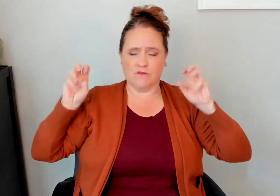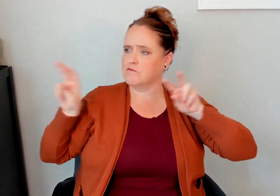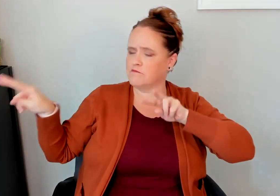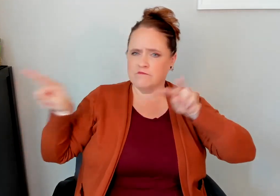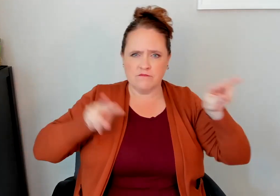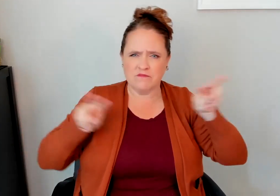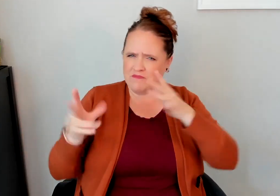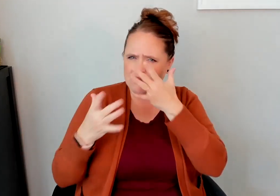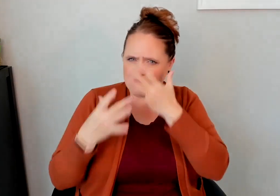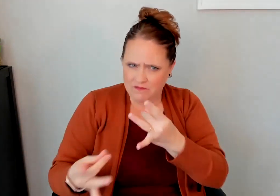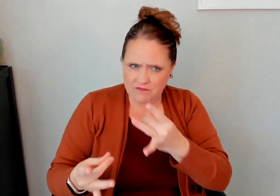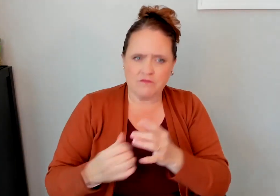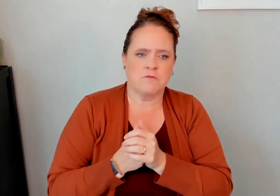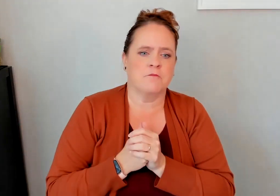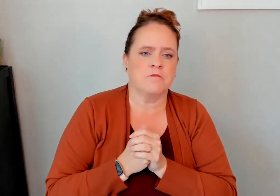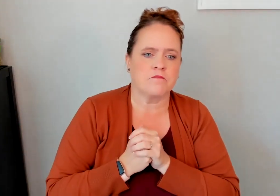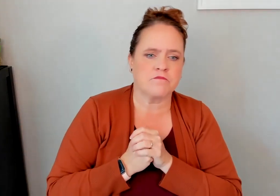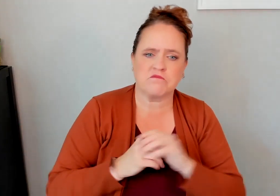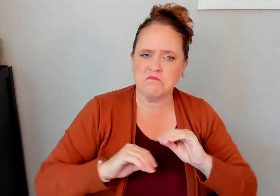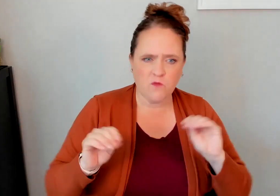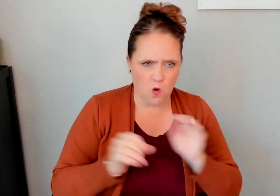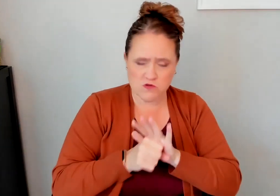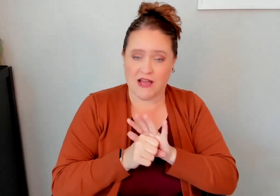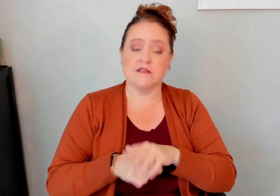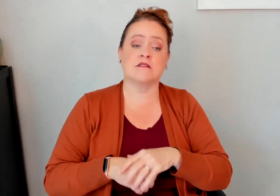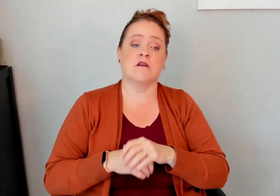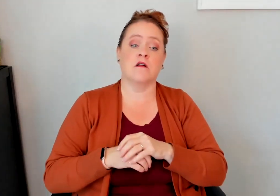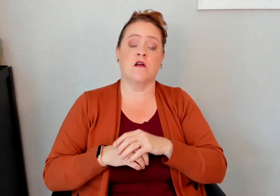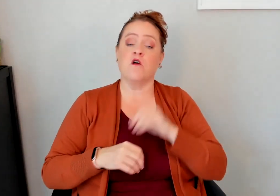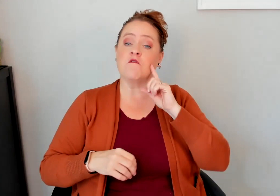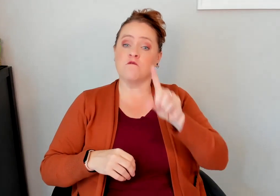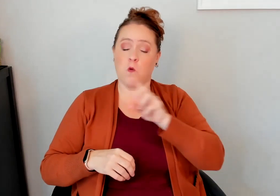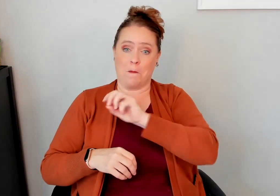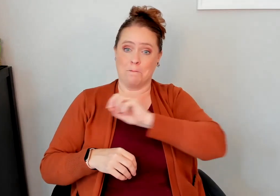windows so that we could see out. it was really interesting to see. and then on the drive back,